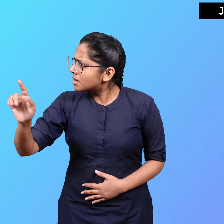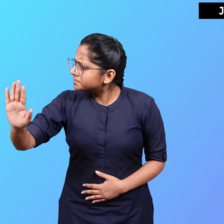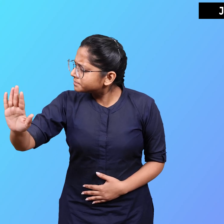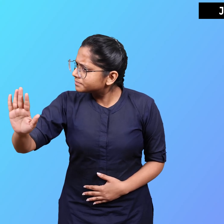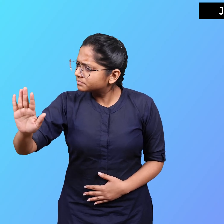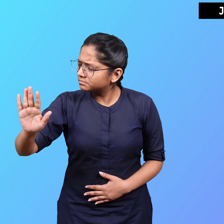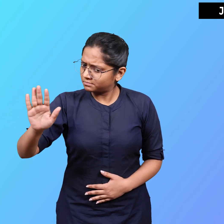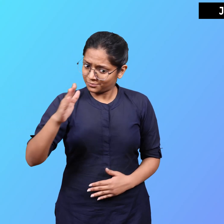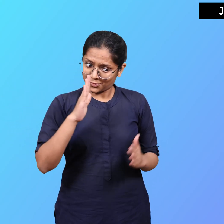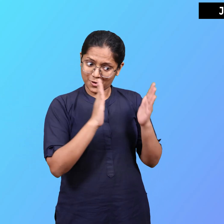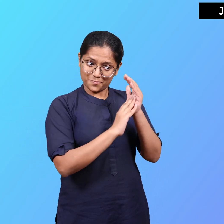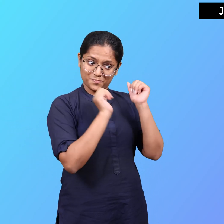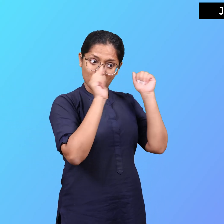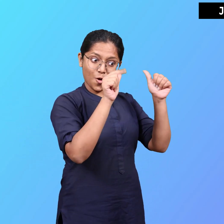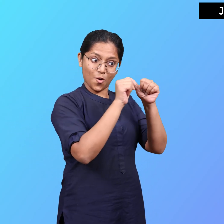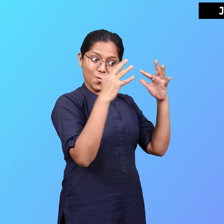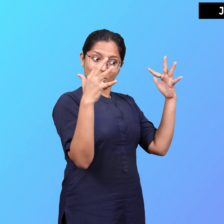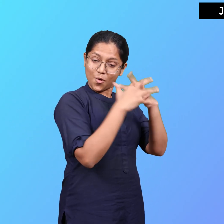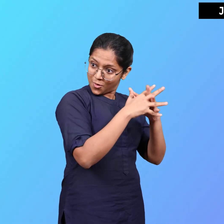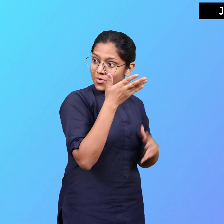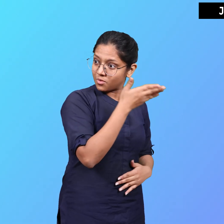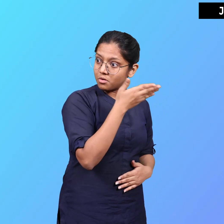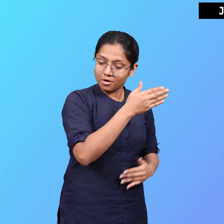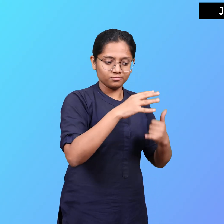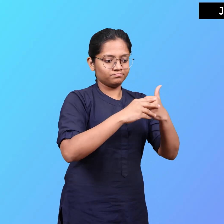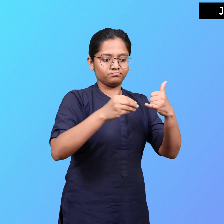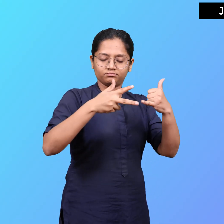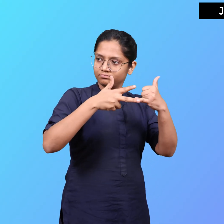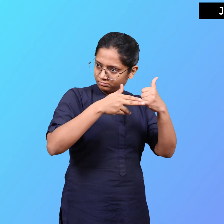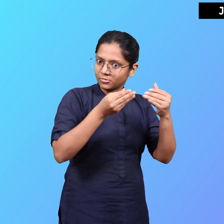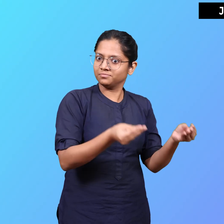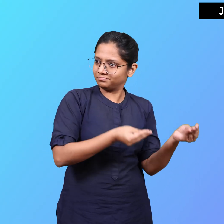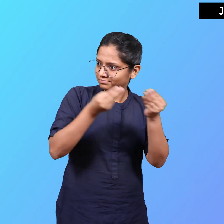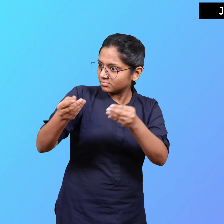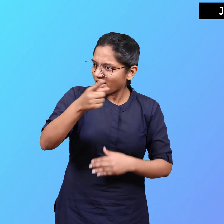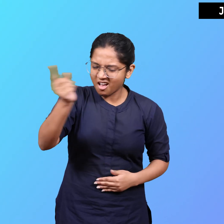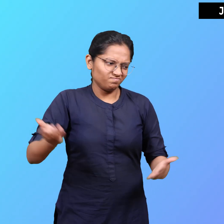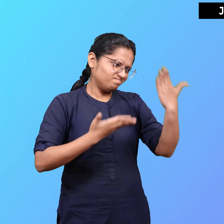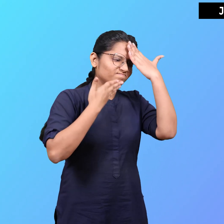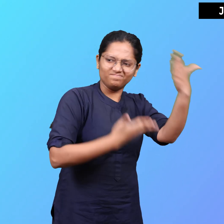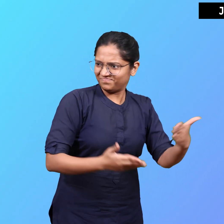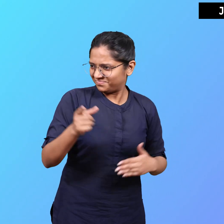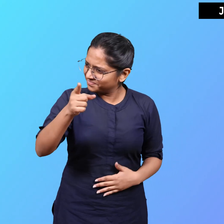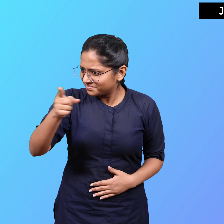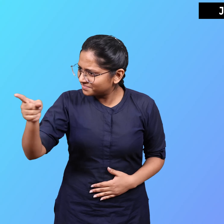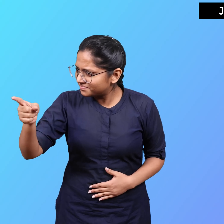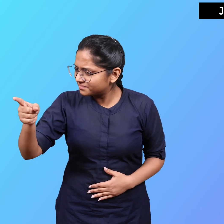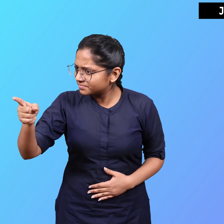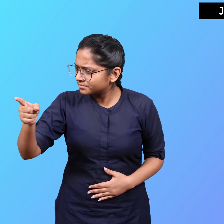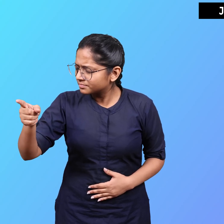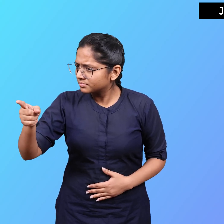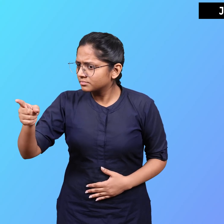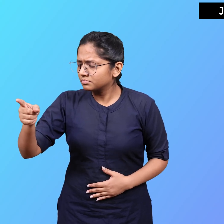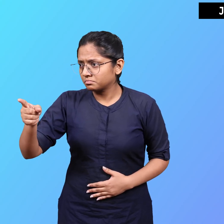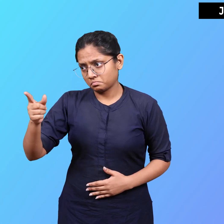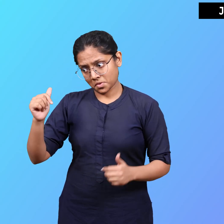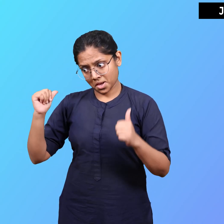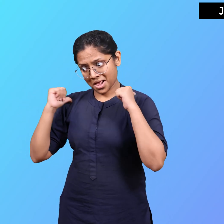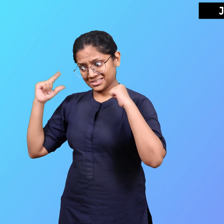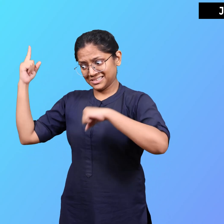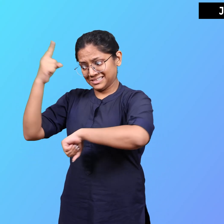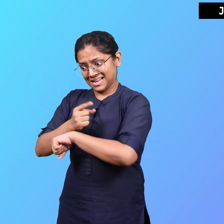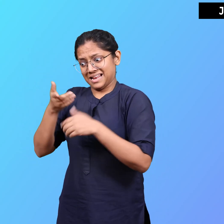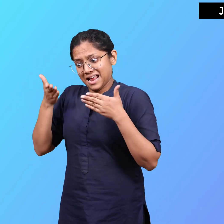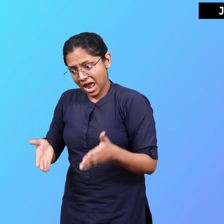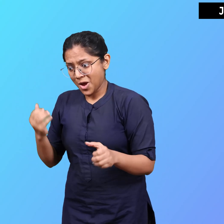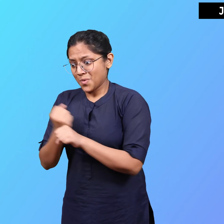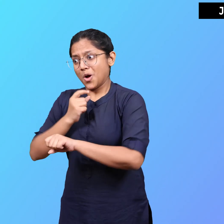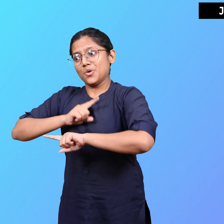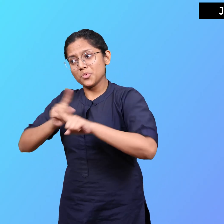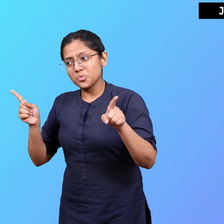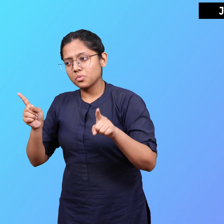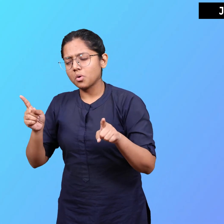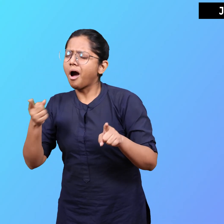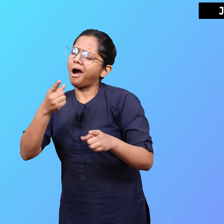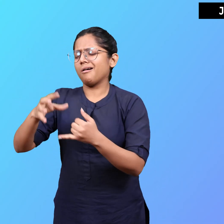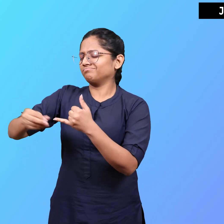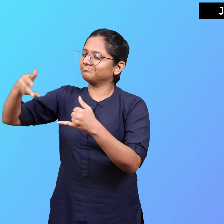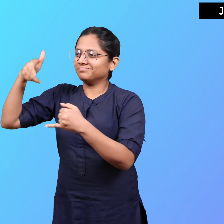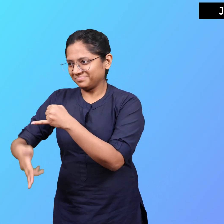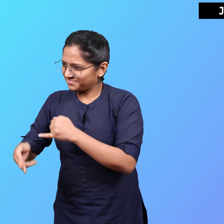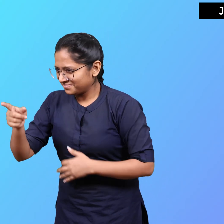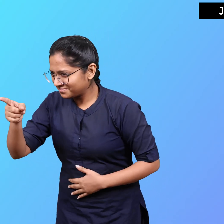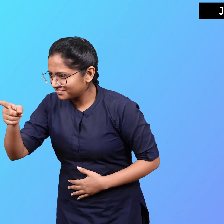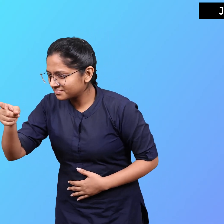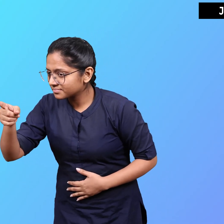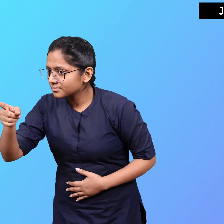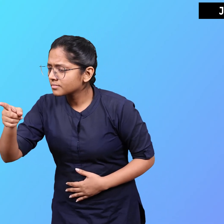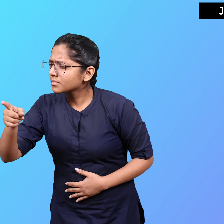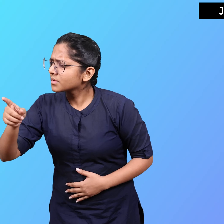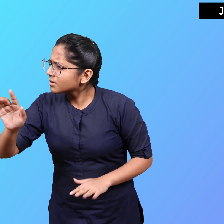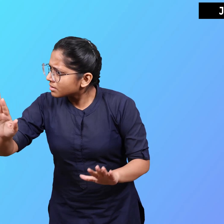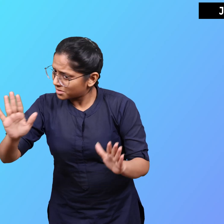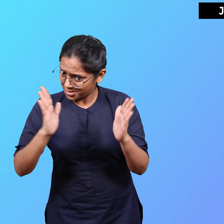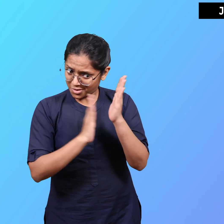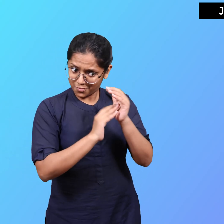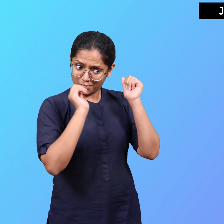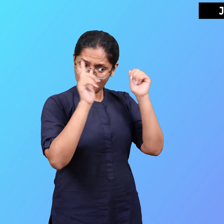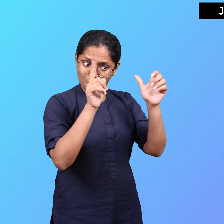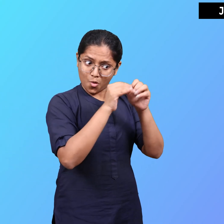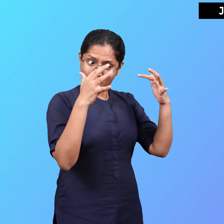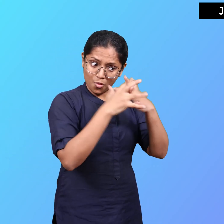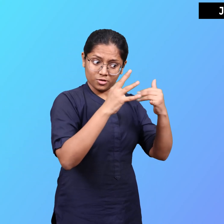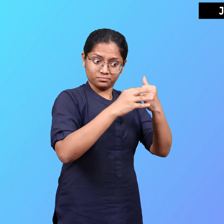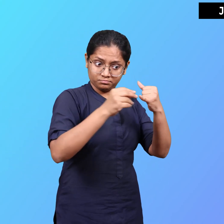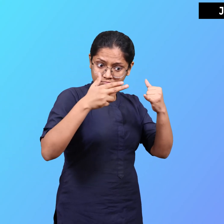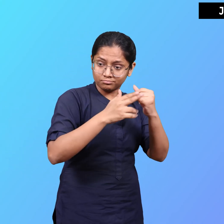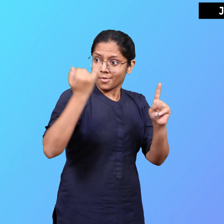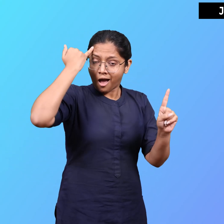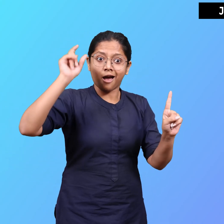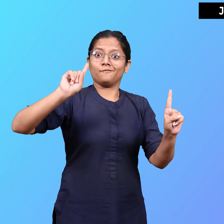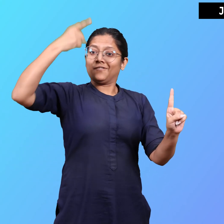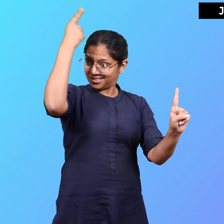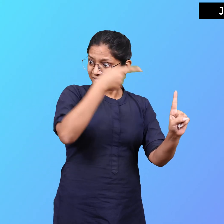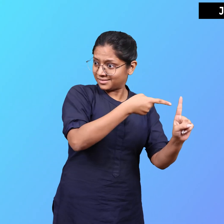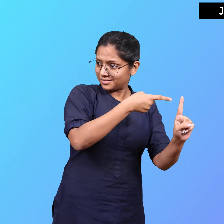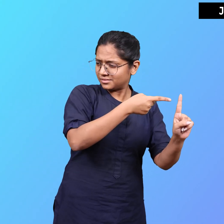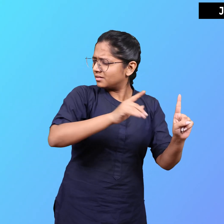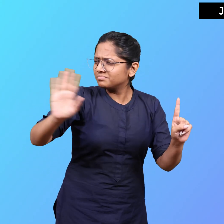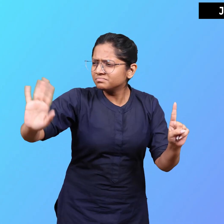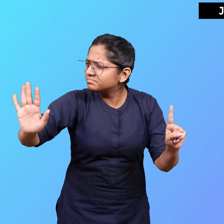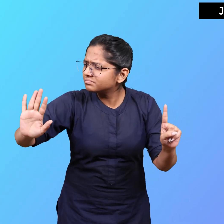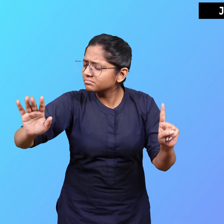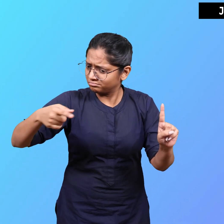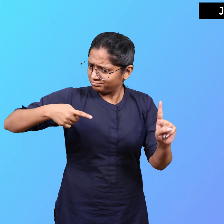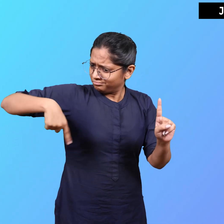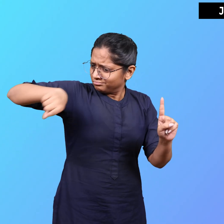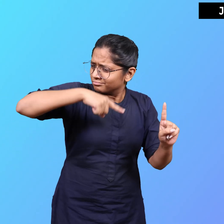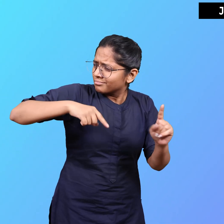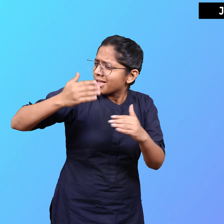But you obey the law Moses gave you about circumcision—and sometimes you do it on a Sabbath day. (But really, Moses is not the one who gave you circumcision.